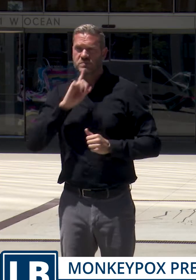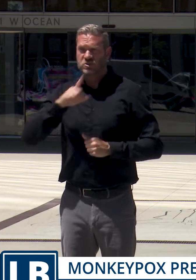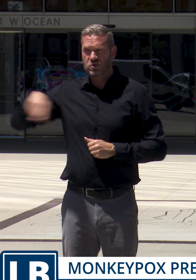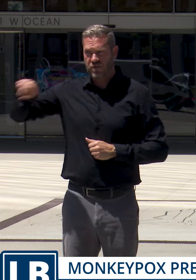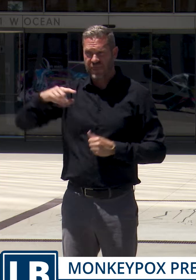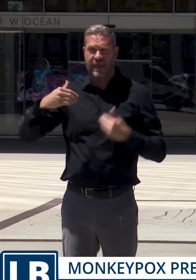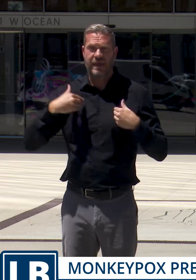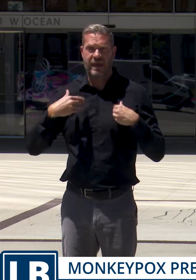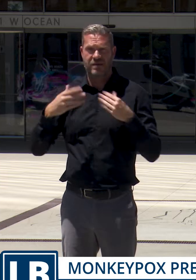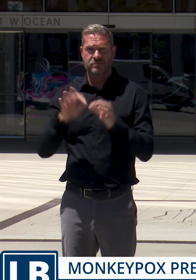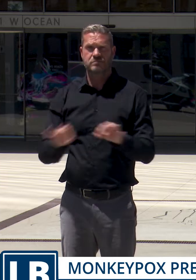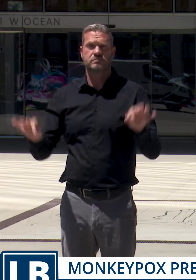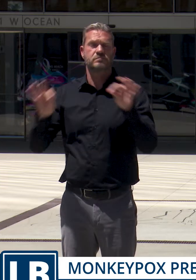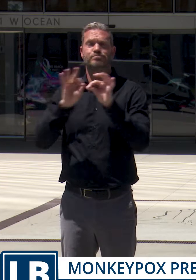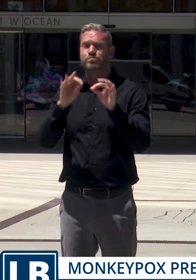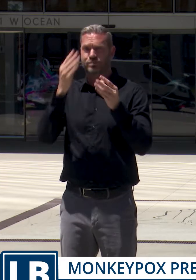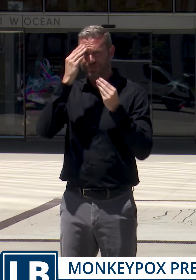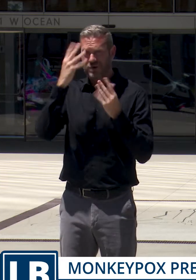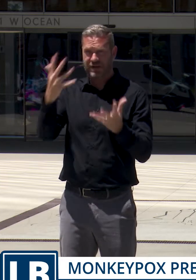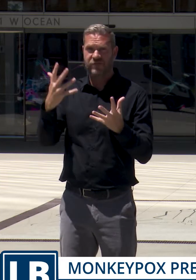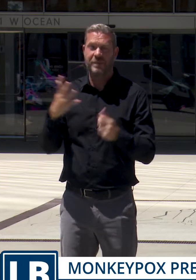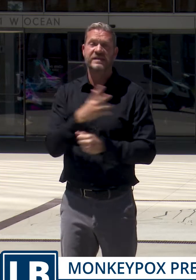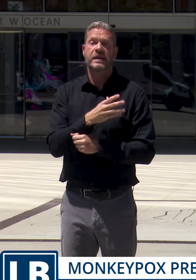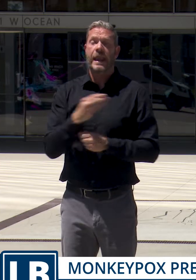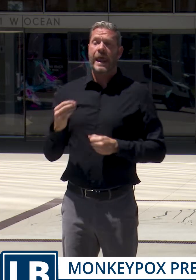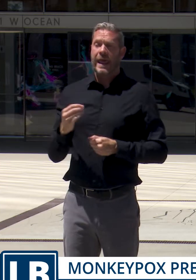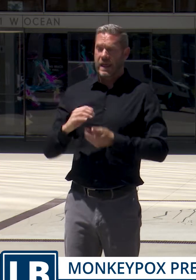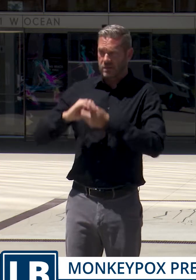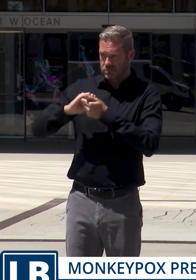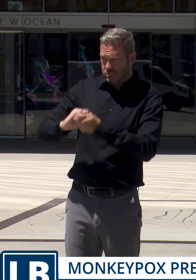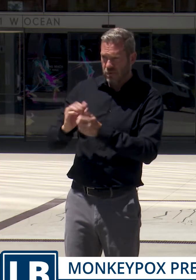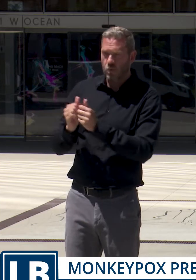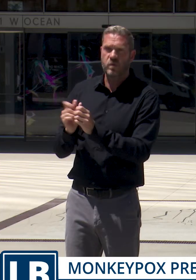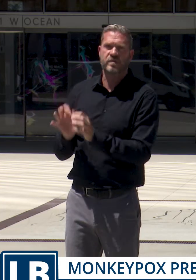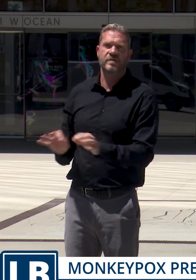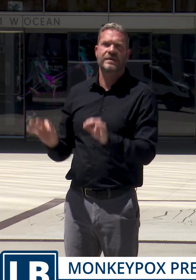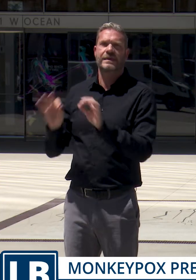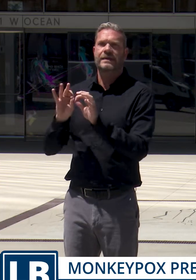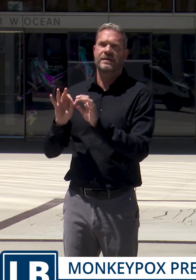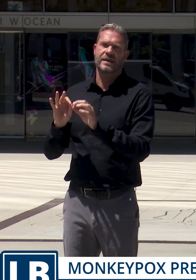in communication with key stakeholders through the long beach comprehensive hiv planning group